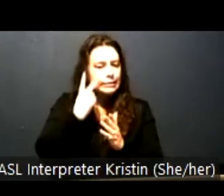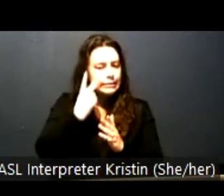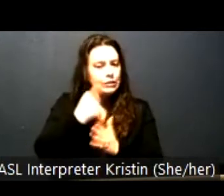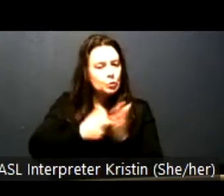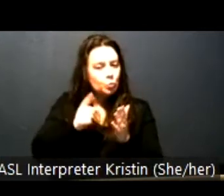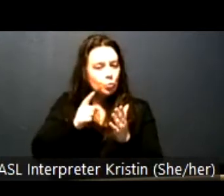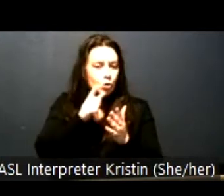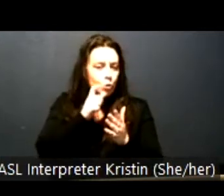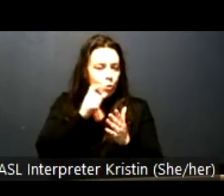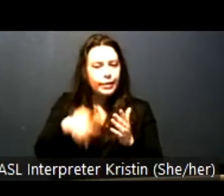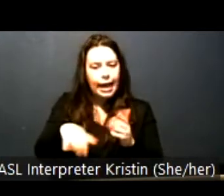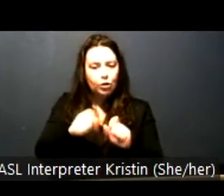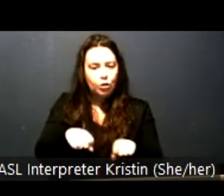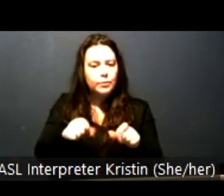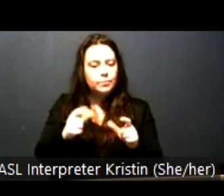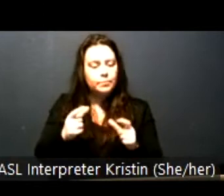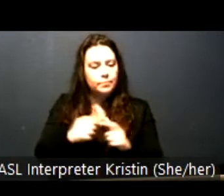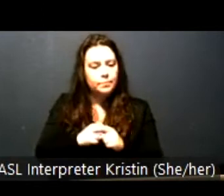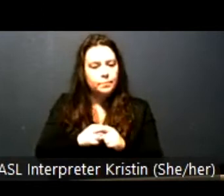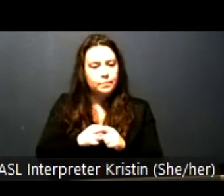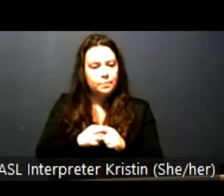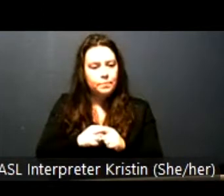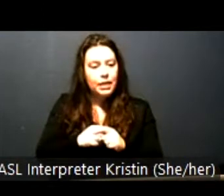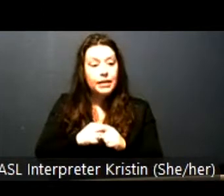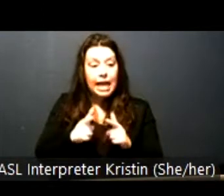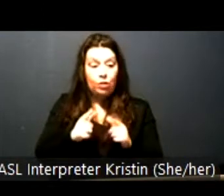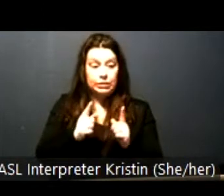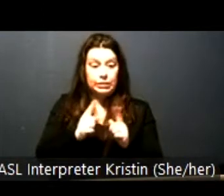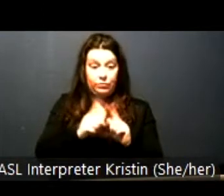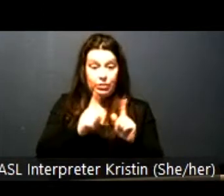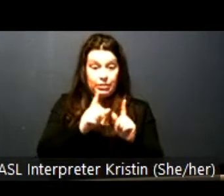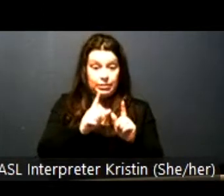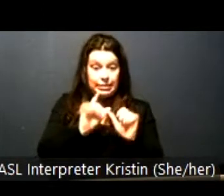and you are showing some of the size difference, it looks like there's no one size fits all for a bird. 115 00:12:11,600 --> 00:12:17,760 >>Autumn-Lynn: No it's completely custom for each species and we even actually make some of the attachment